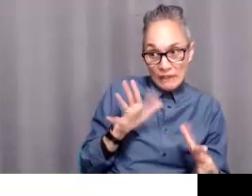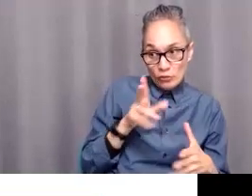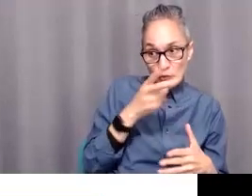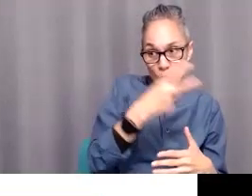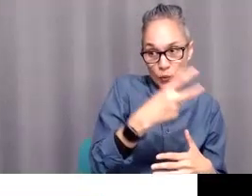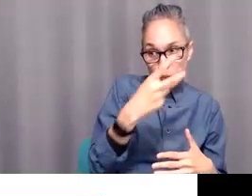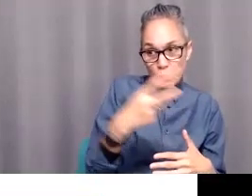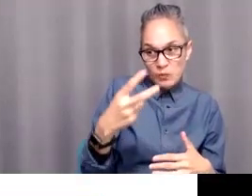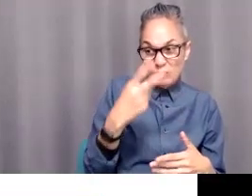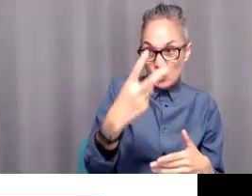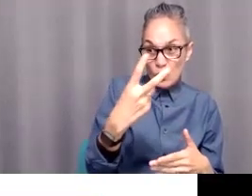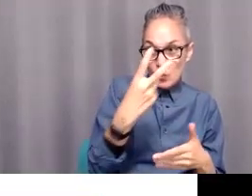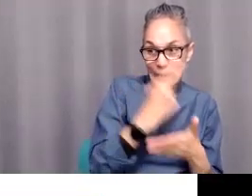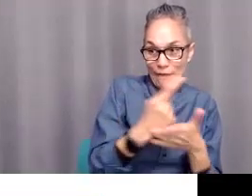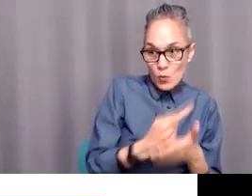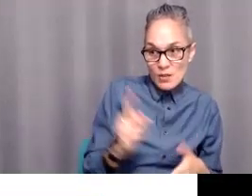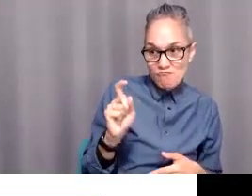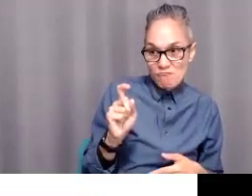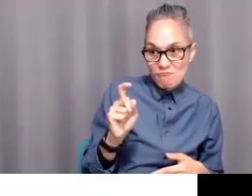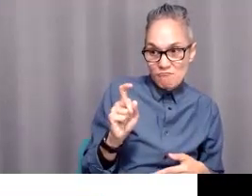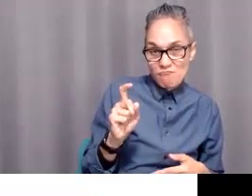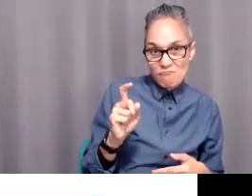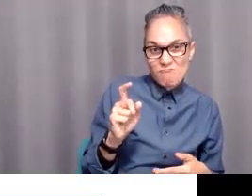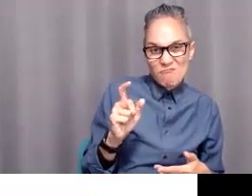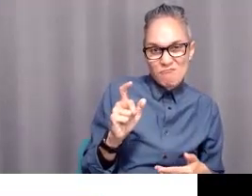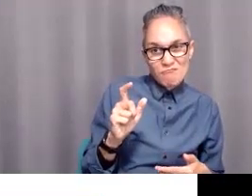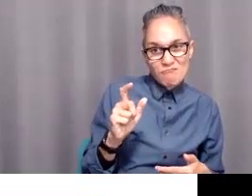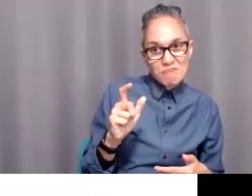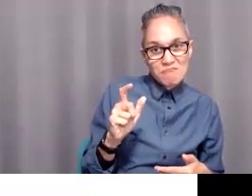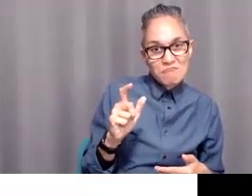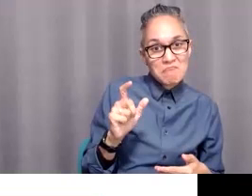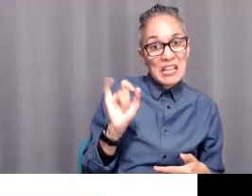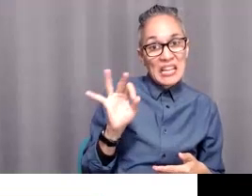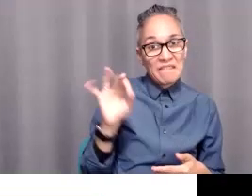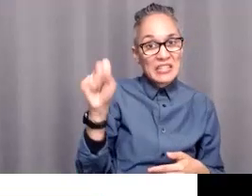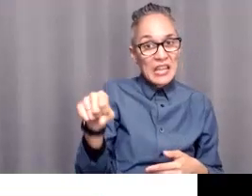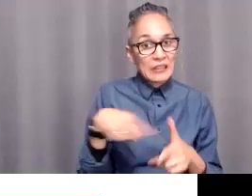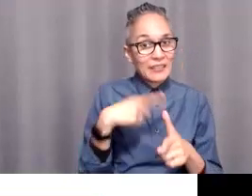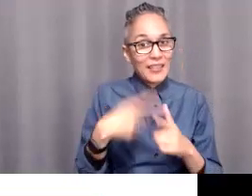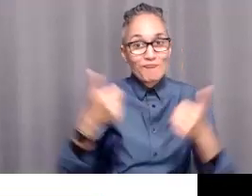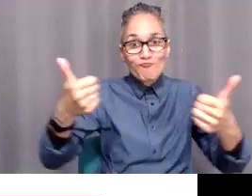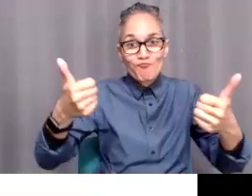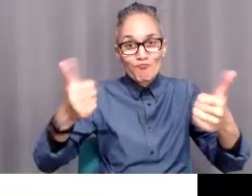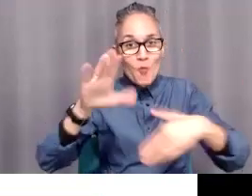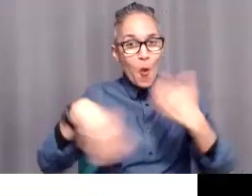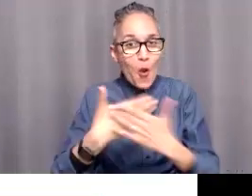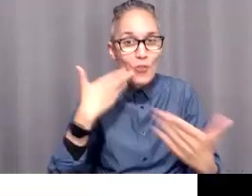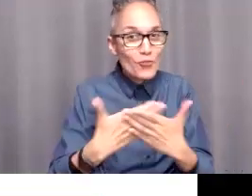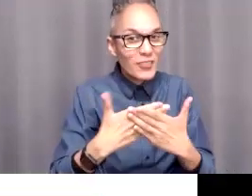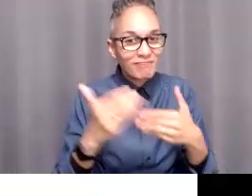are they meeting at least two of those five different methods. And if you are then you're good for RSI.